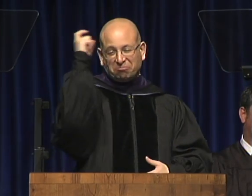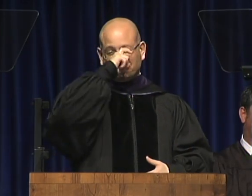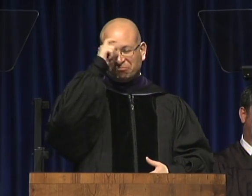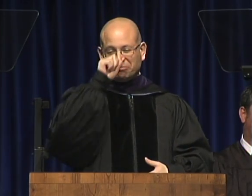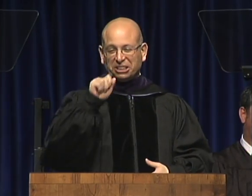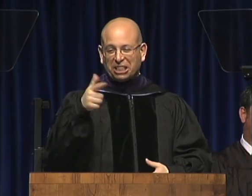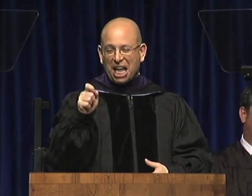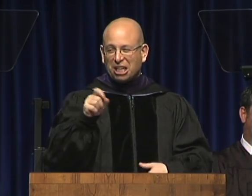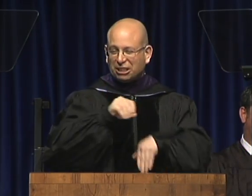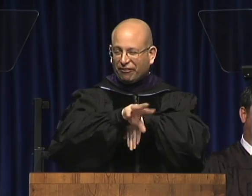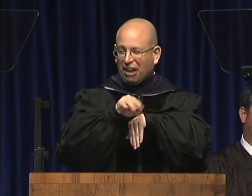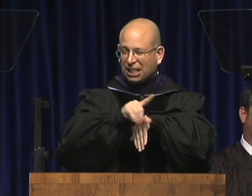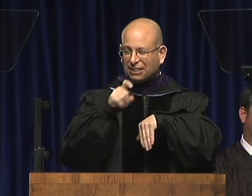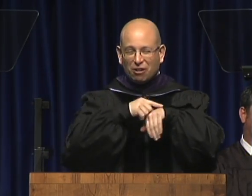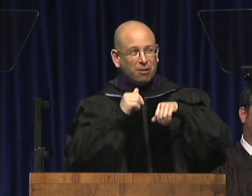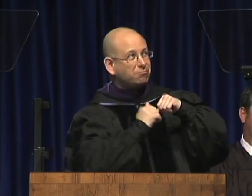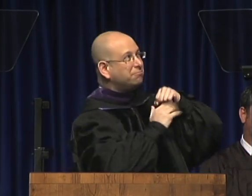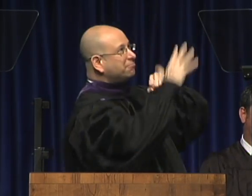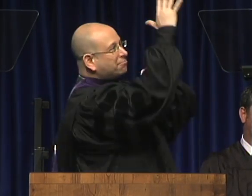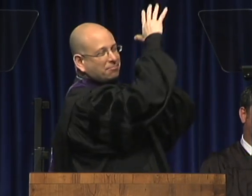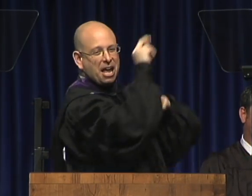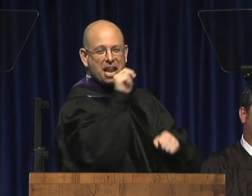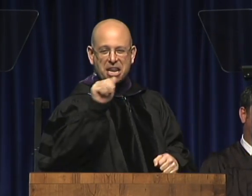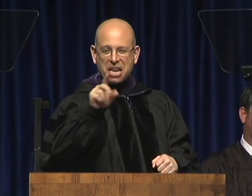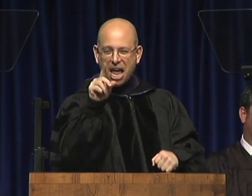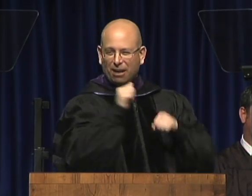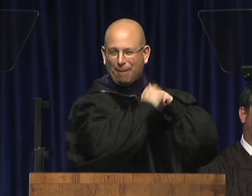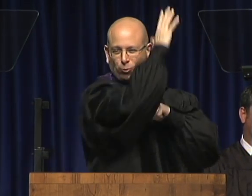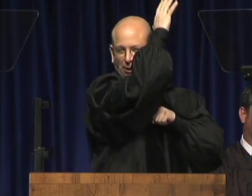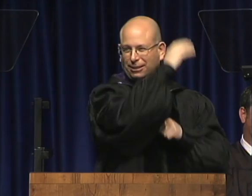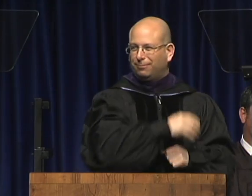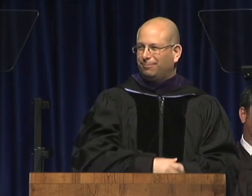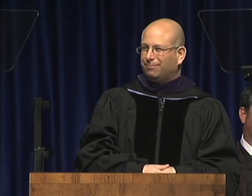that I have sage advice to impart to all of you